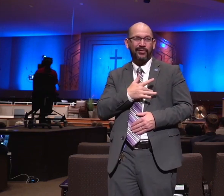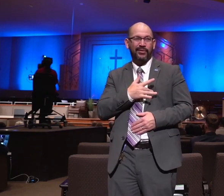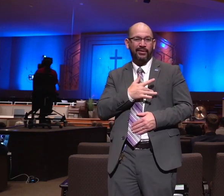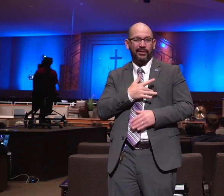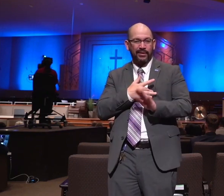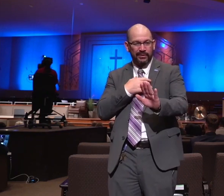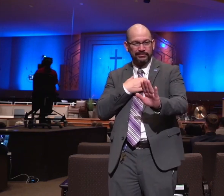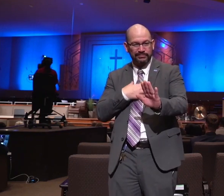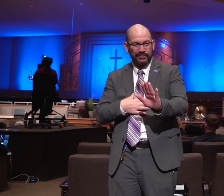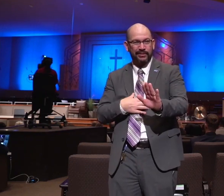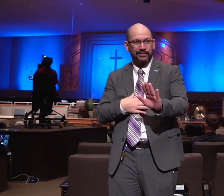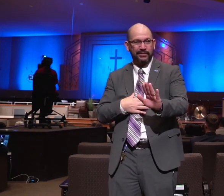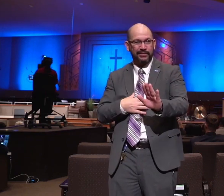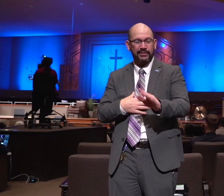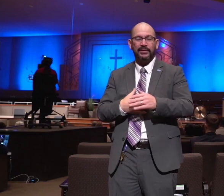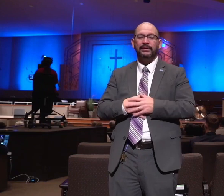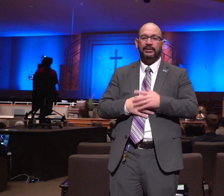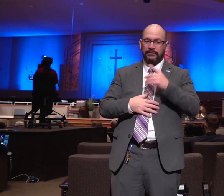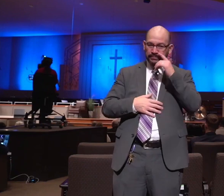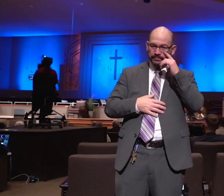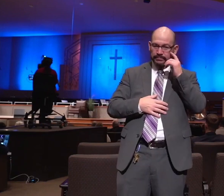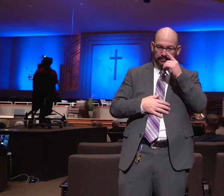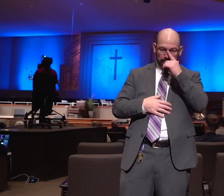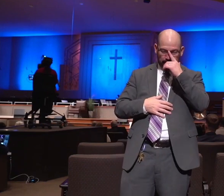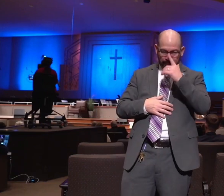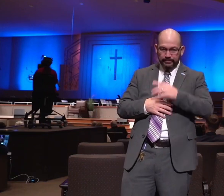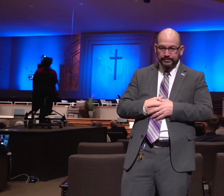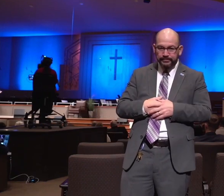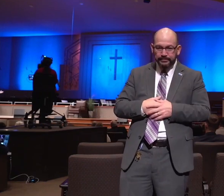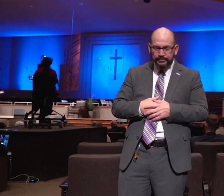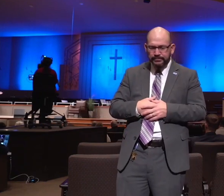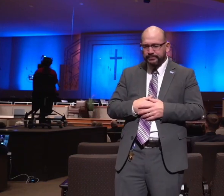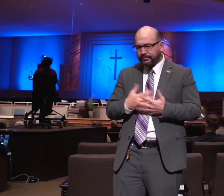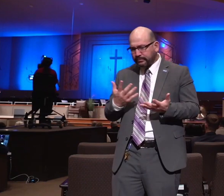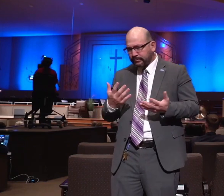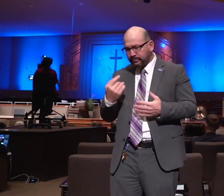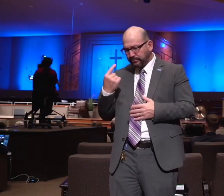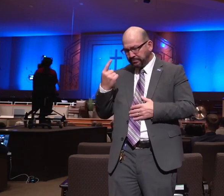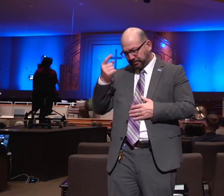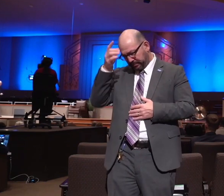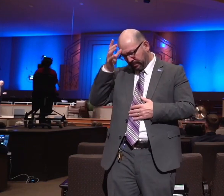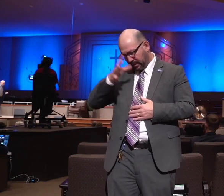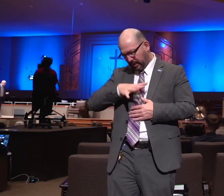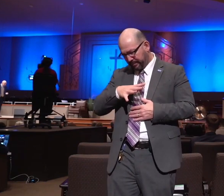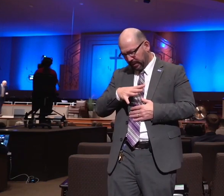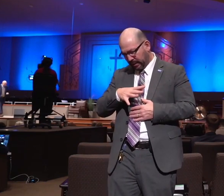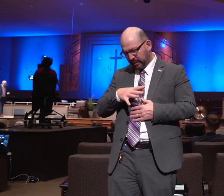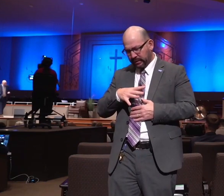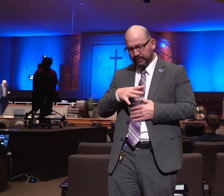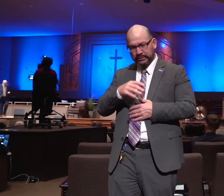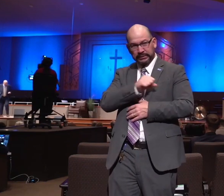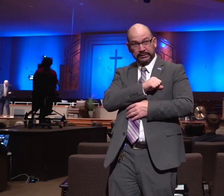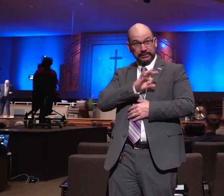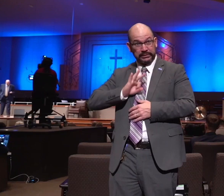there’s Scott Connelly on our staff for probably 28